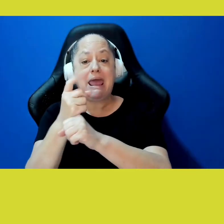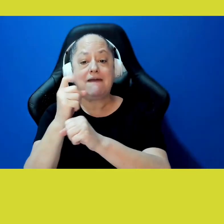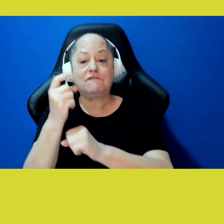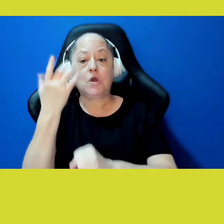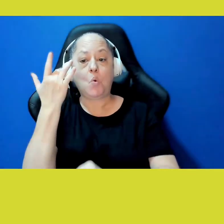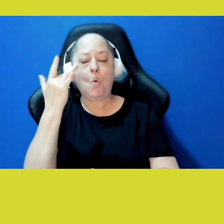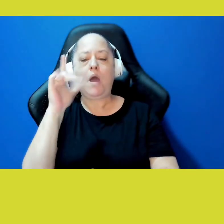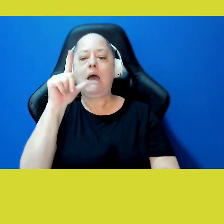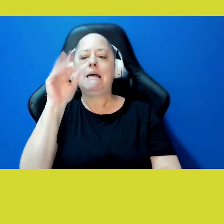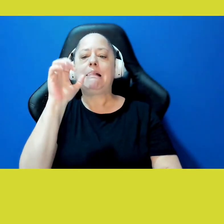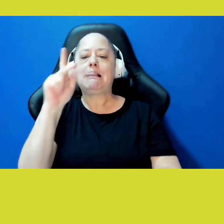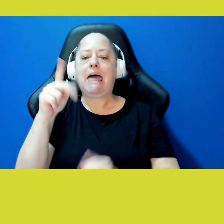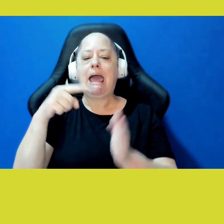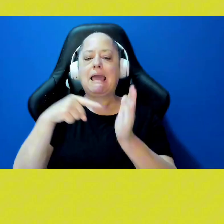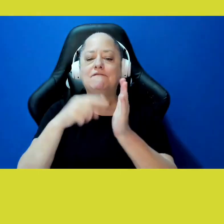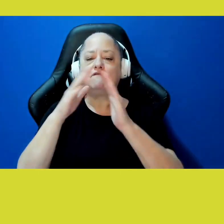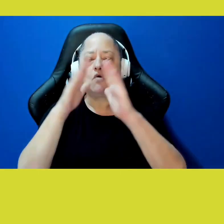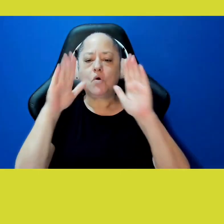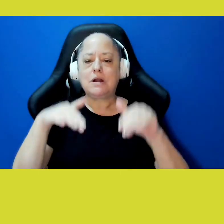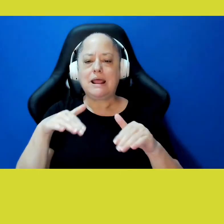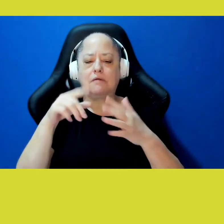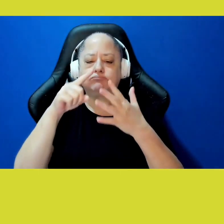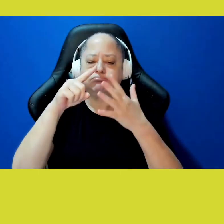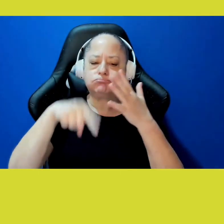affordable housing and because of all of these other um